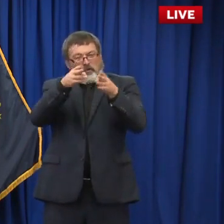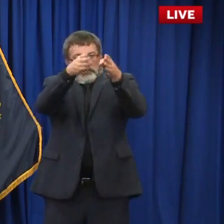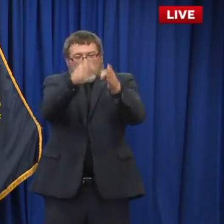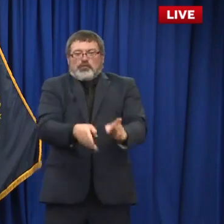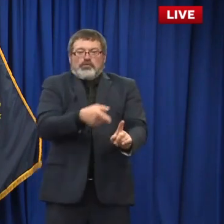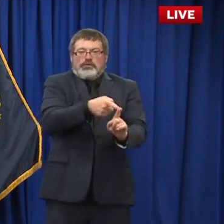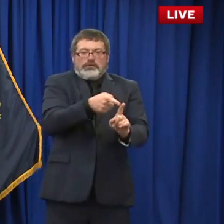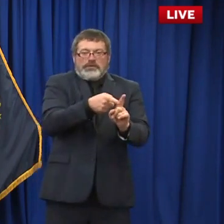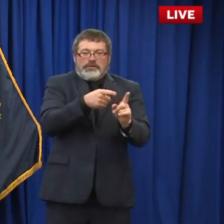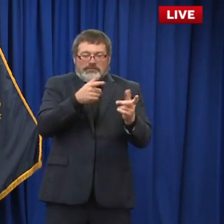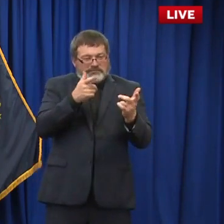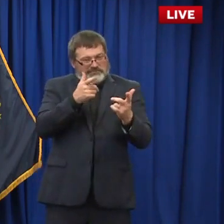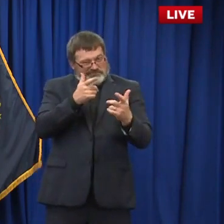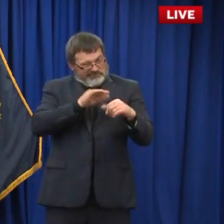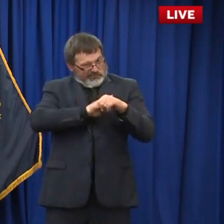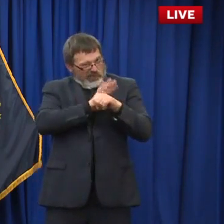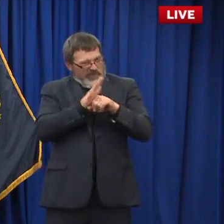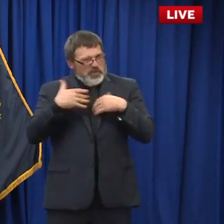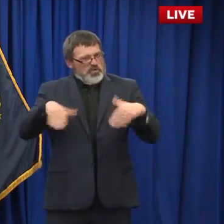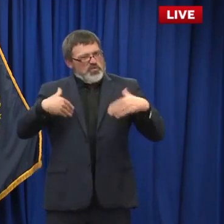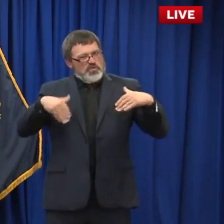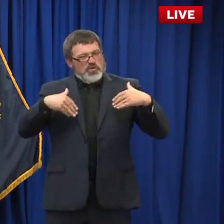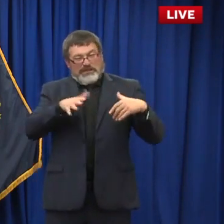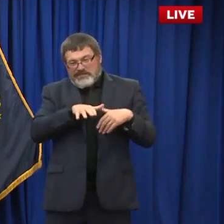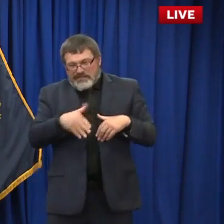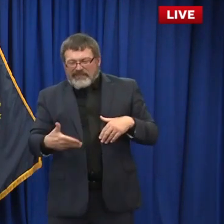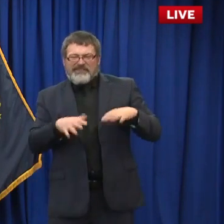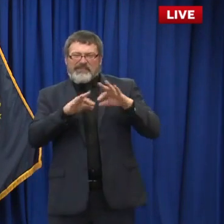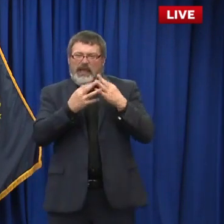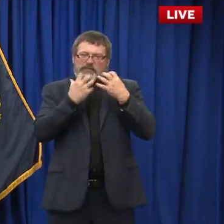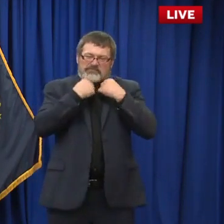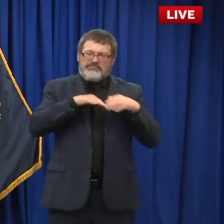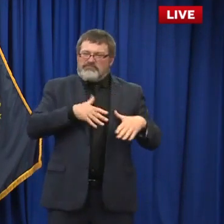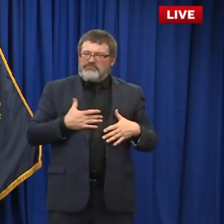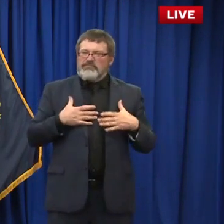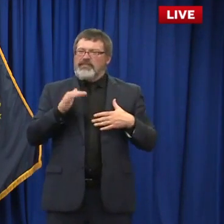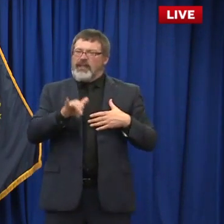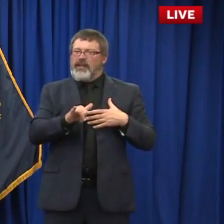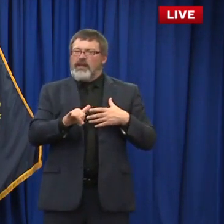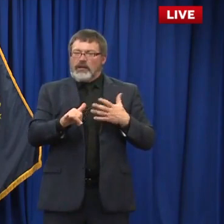WE WANT TO MAKE SURE THAT WE'RE RESPECTING THE PRIVACY OF THE INDIVIDUALS THAT HAVE COVID-19.